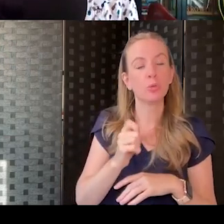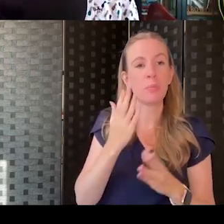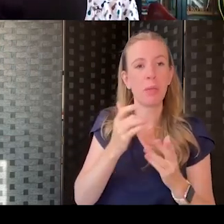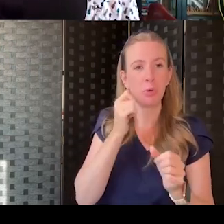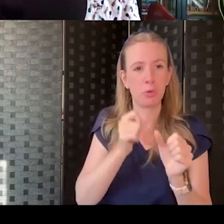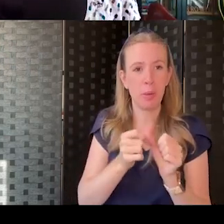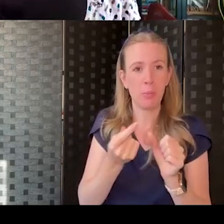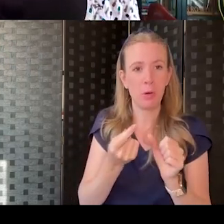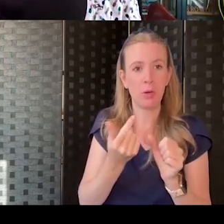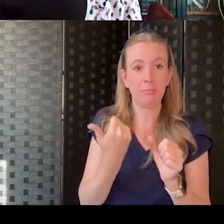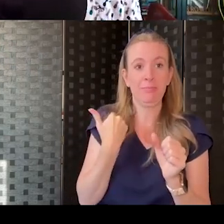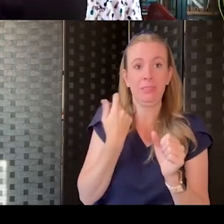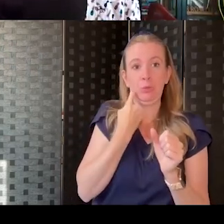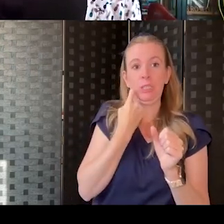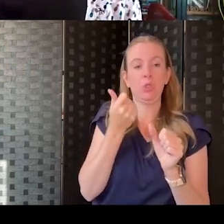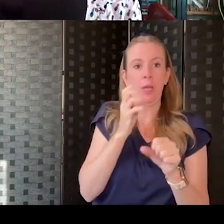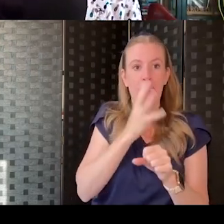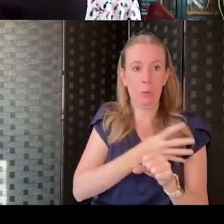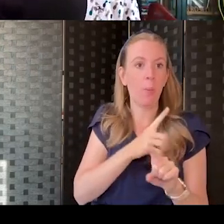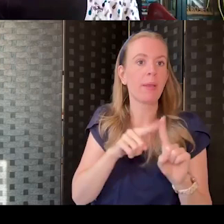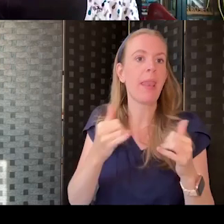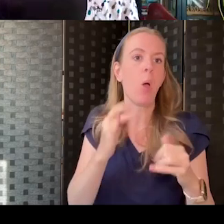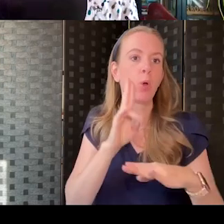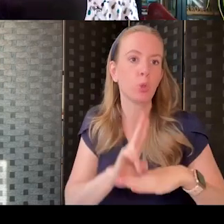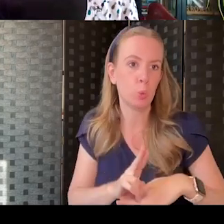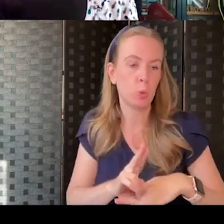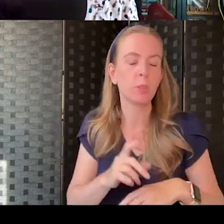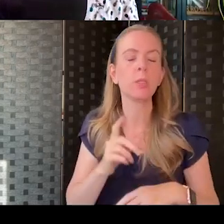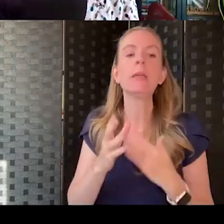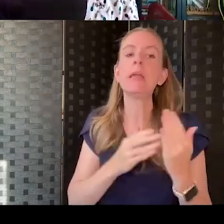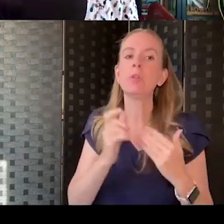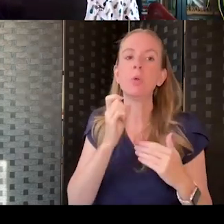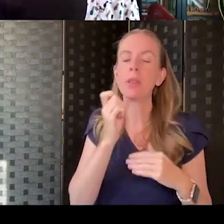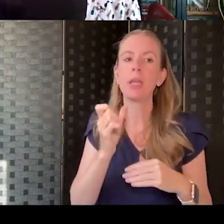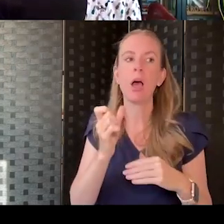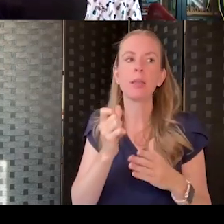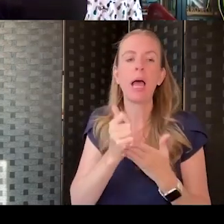ignore. Because my not? Even though they don't do much for users, they are actually really good